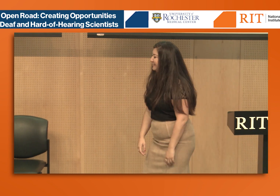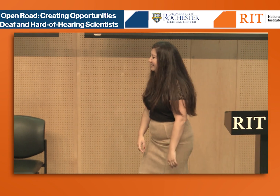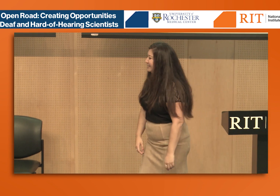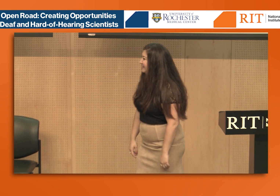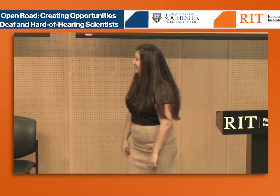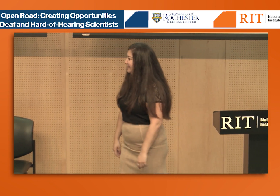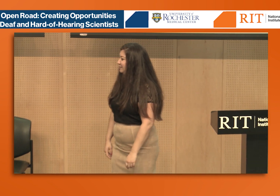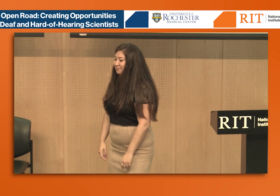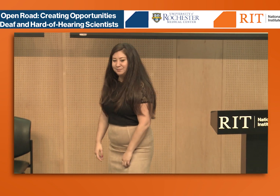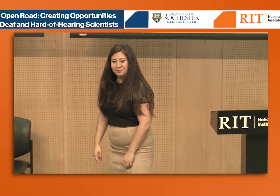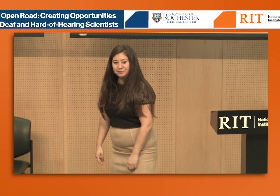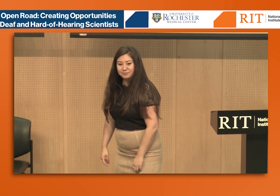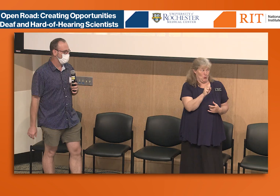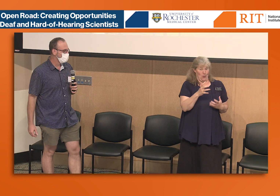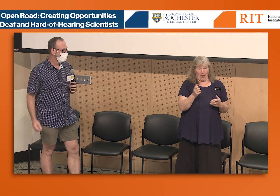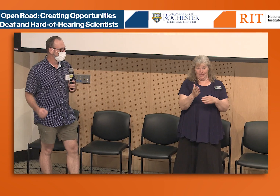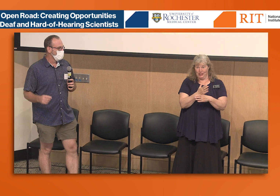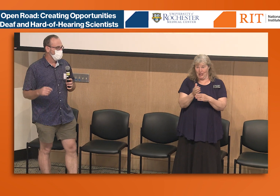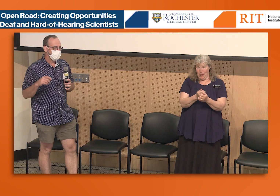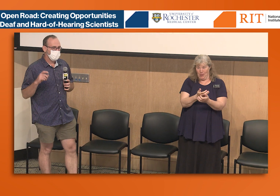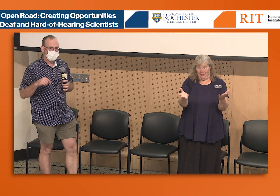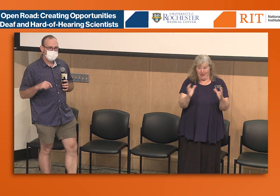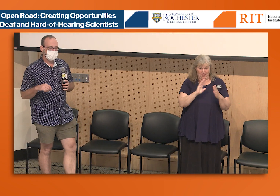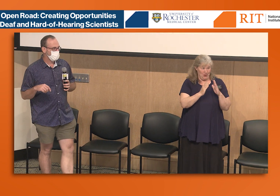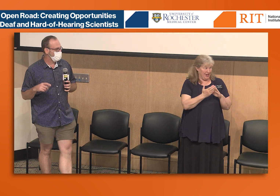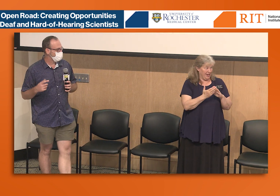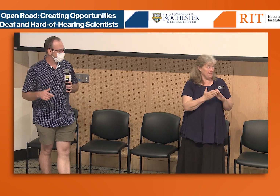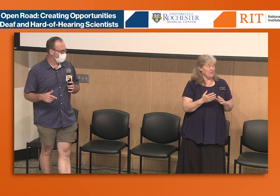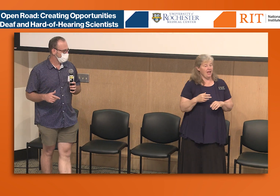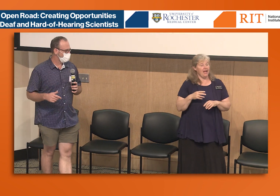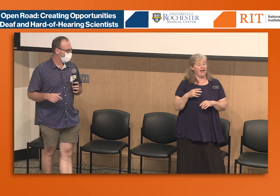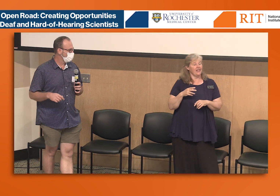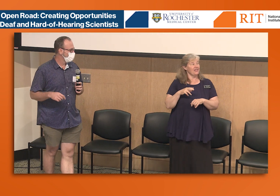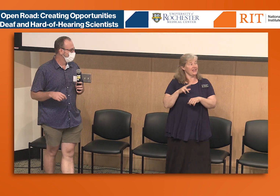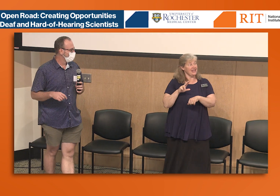in those situations. So, the National Library of Medicine,